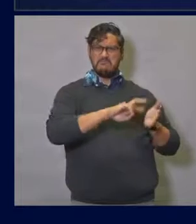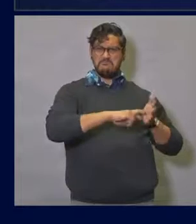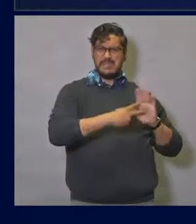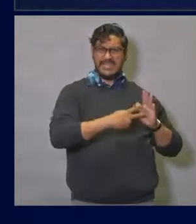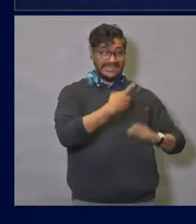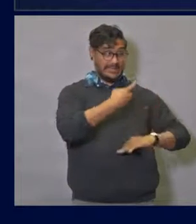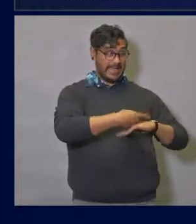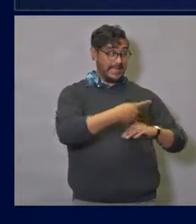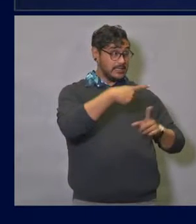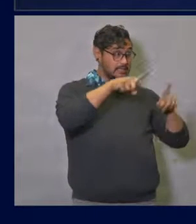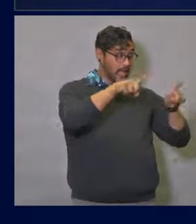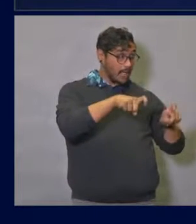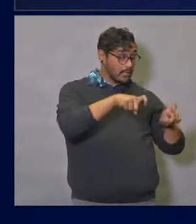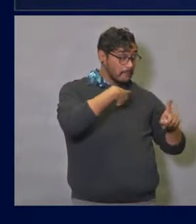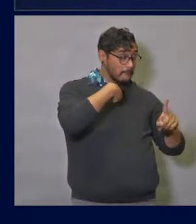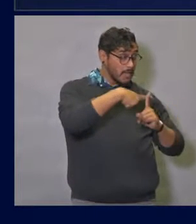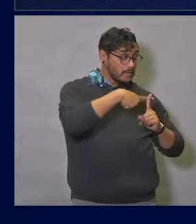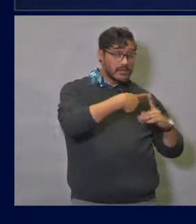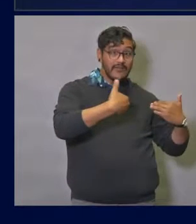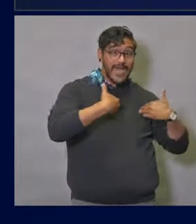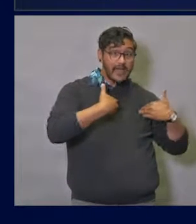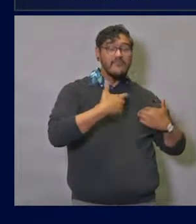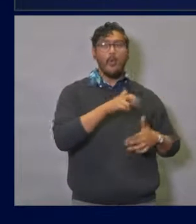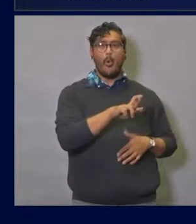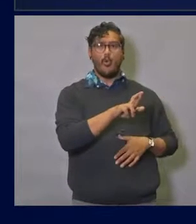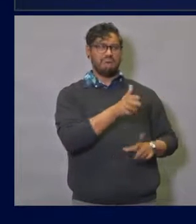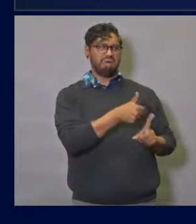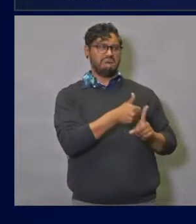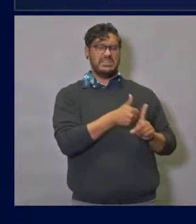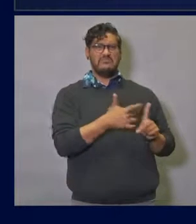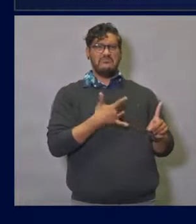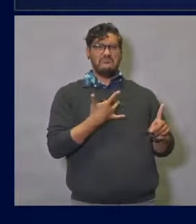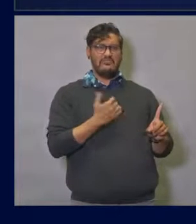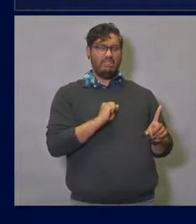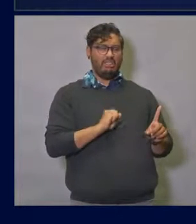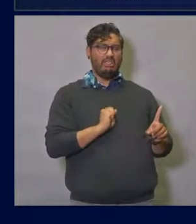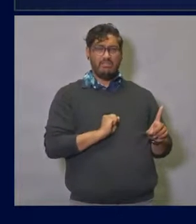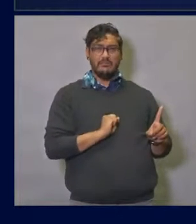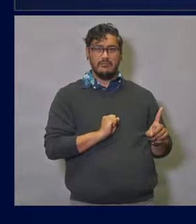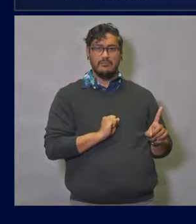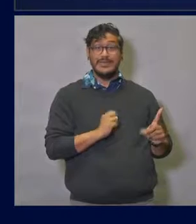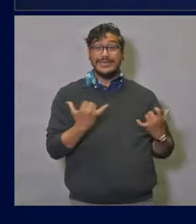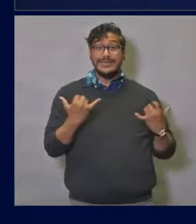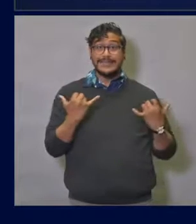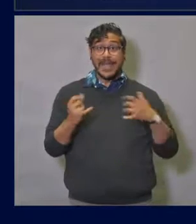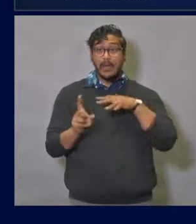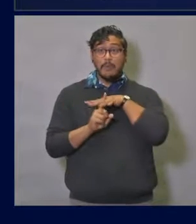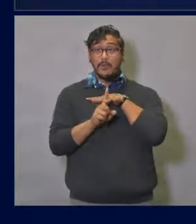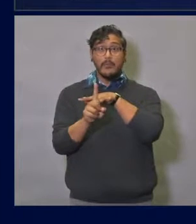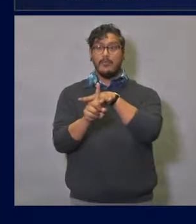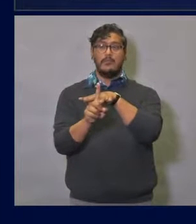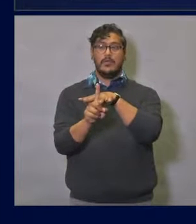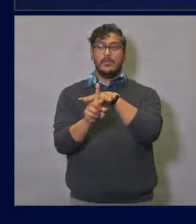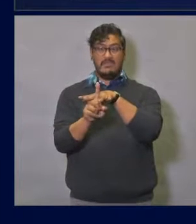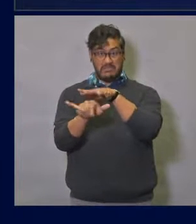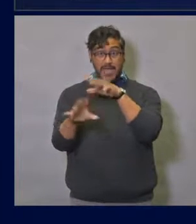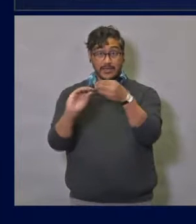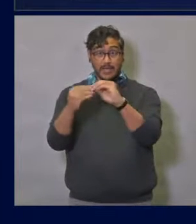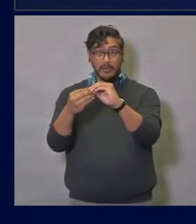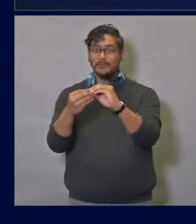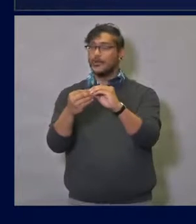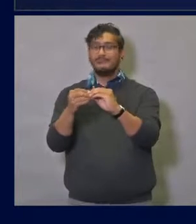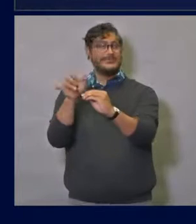DAY.